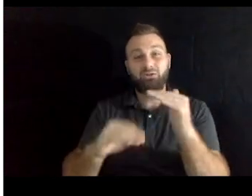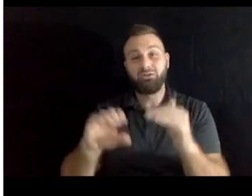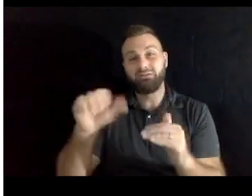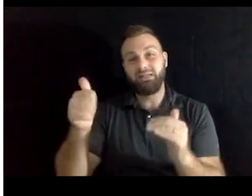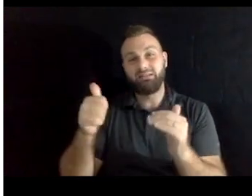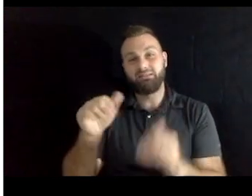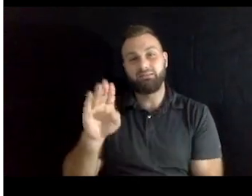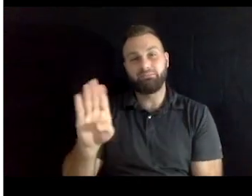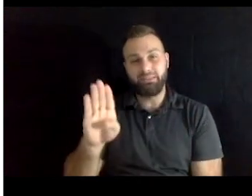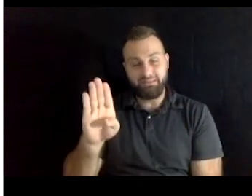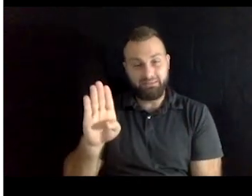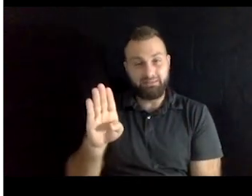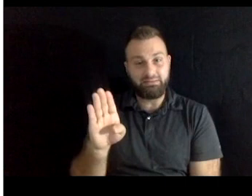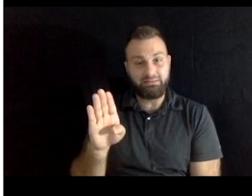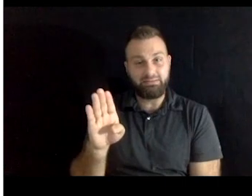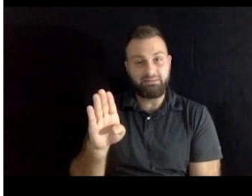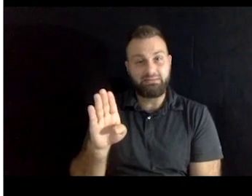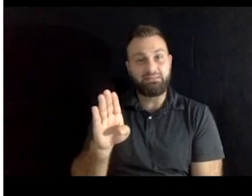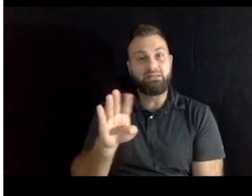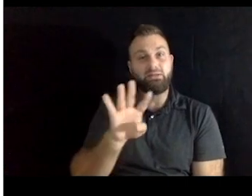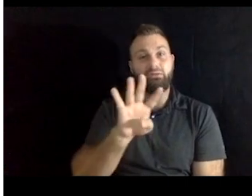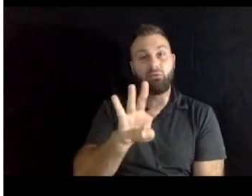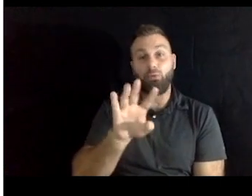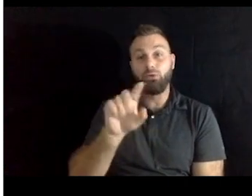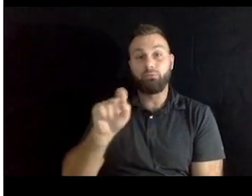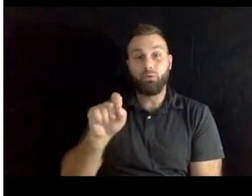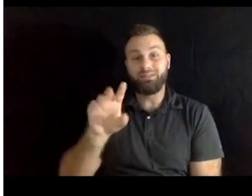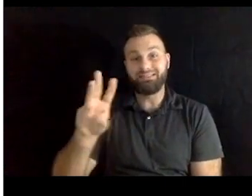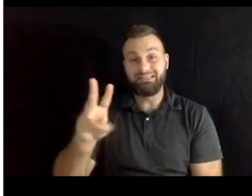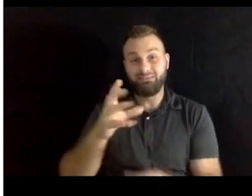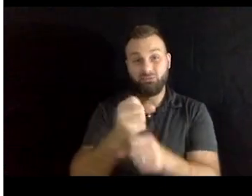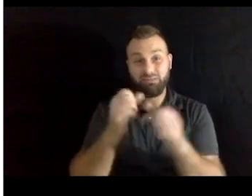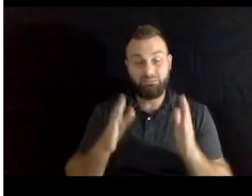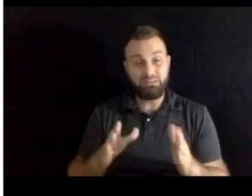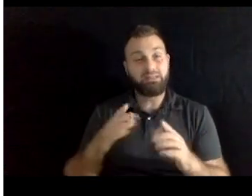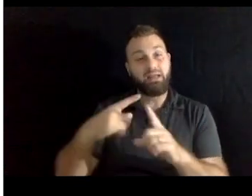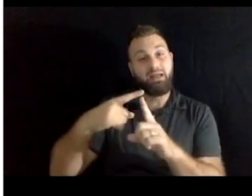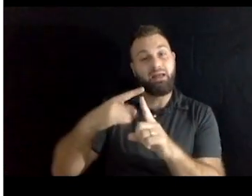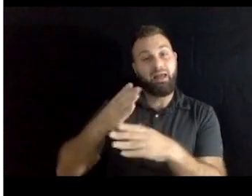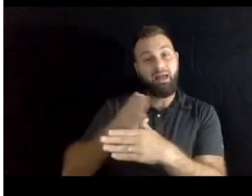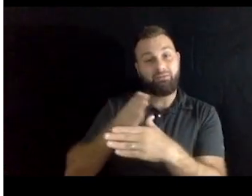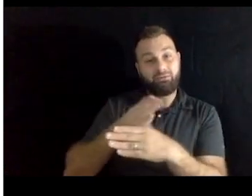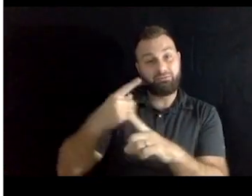Adults are talking 4.6 million recipients. The average monthly payment is just over $600,